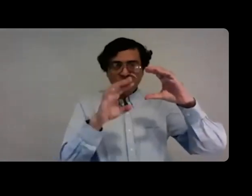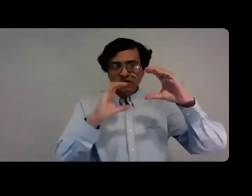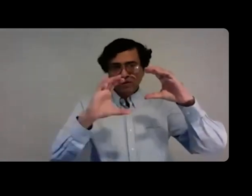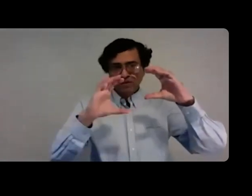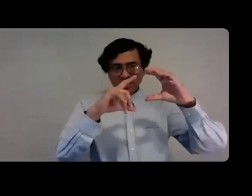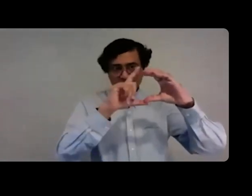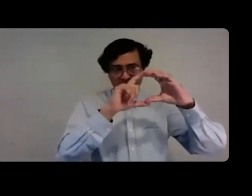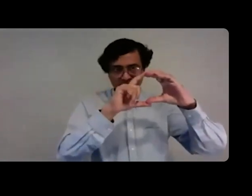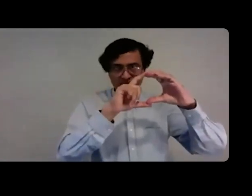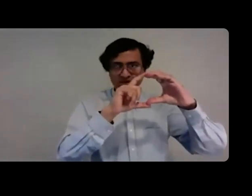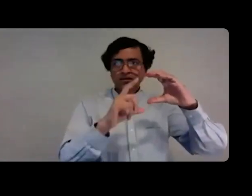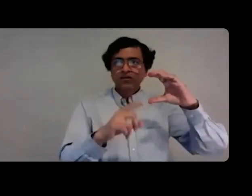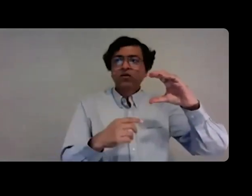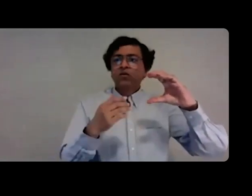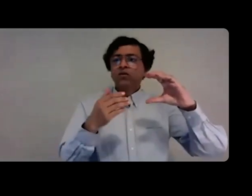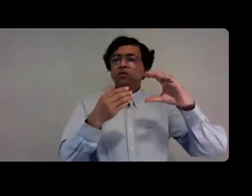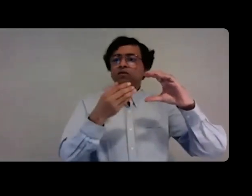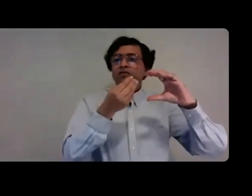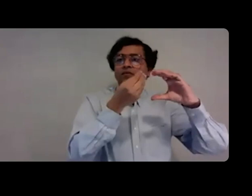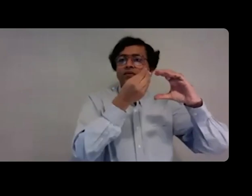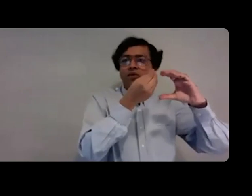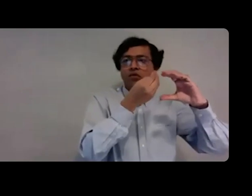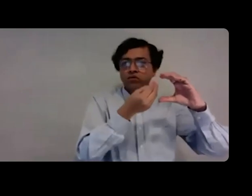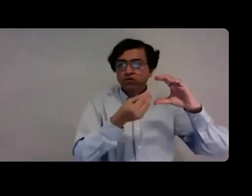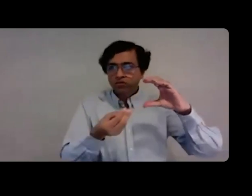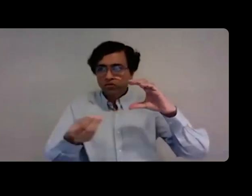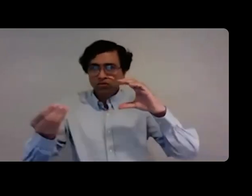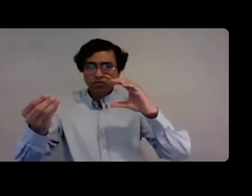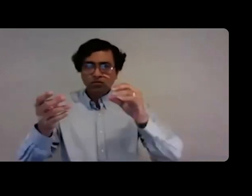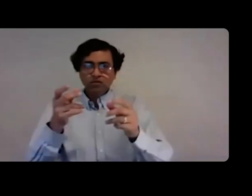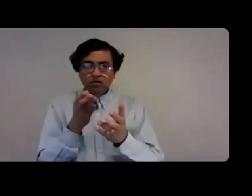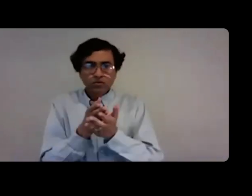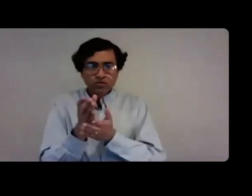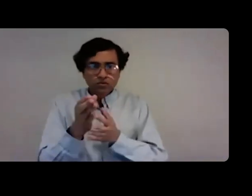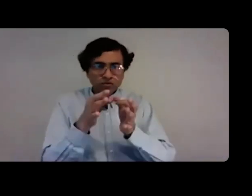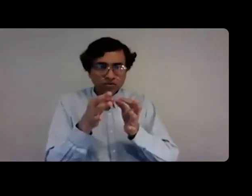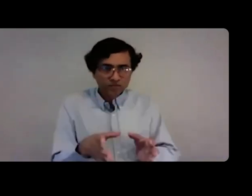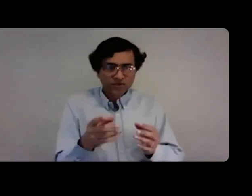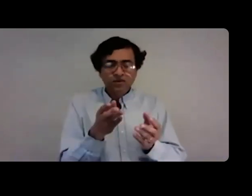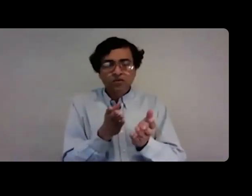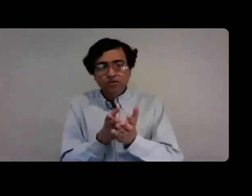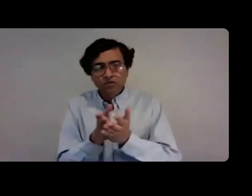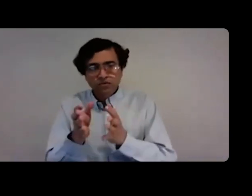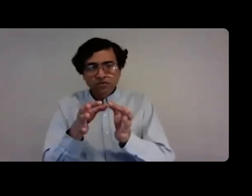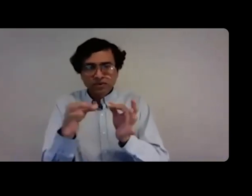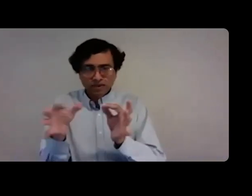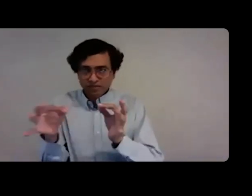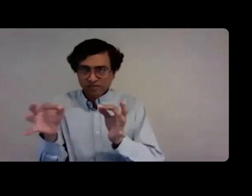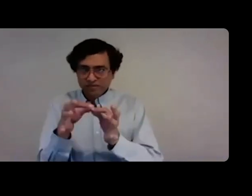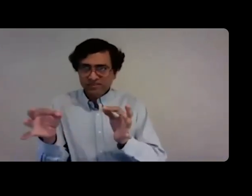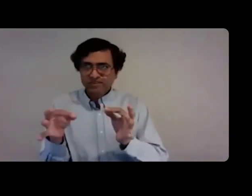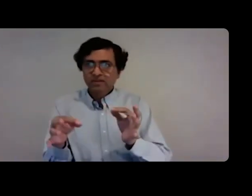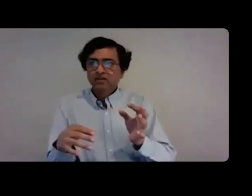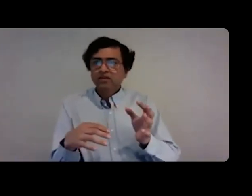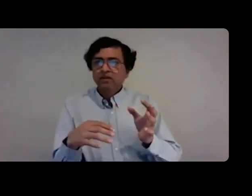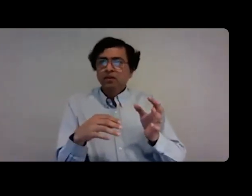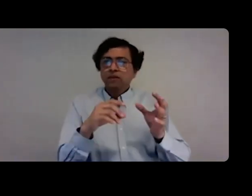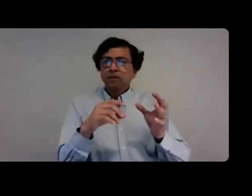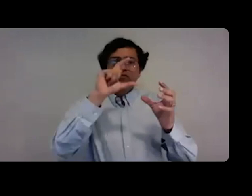So what we see on the left side is the information is intending to be shared.